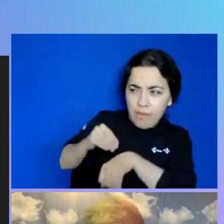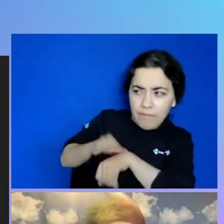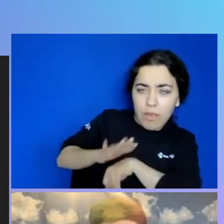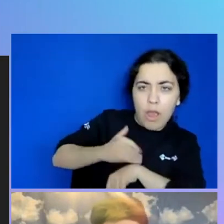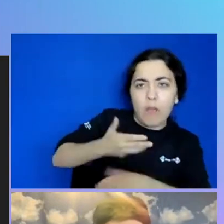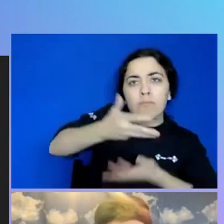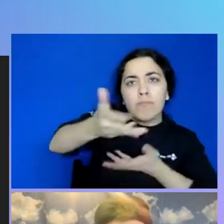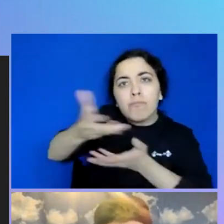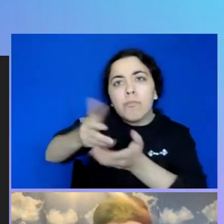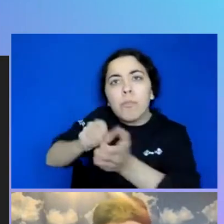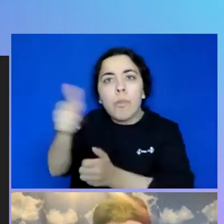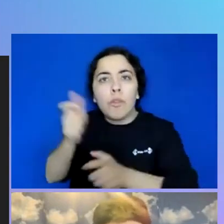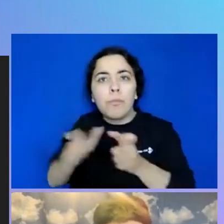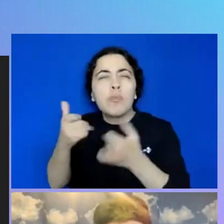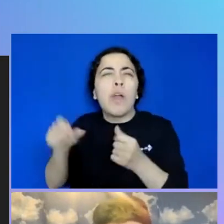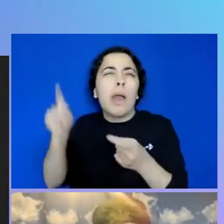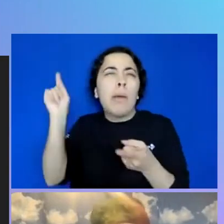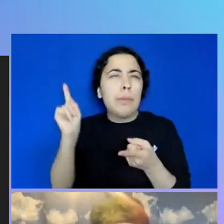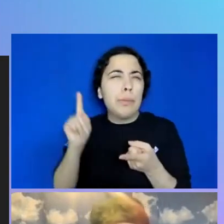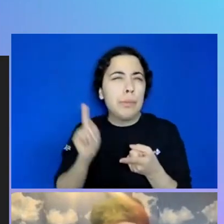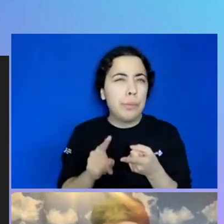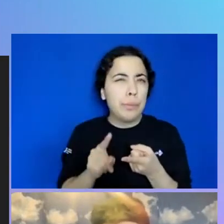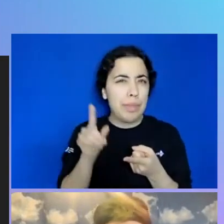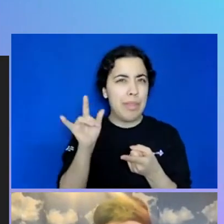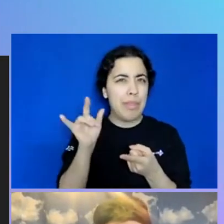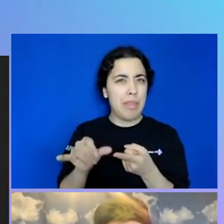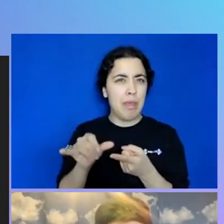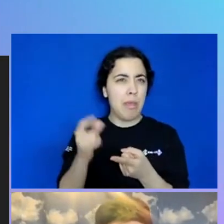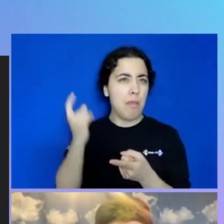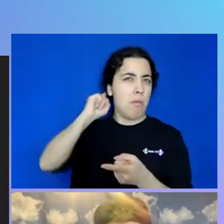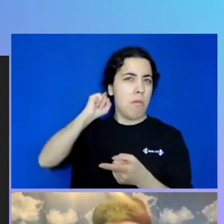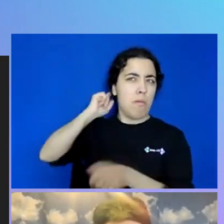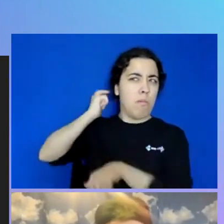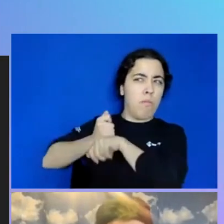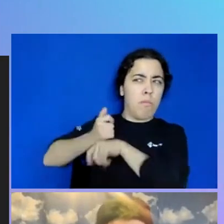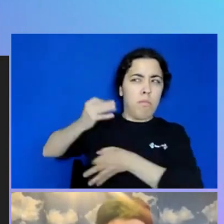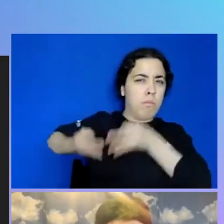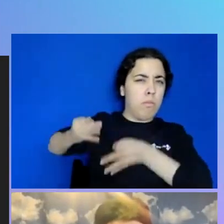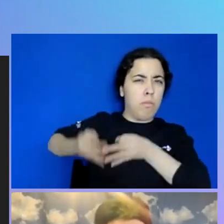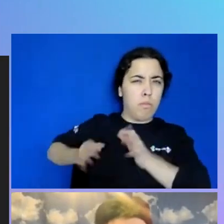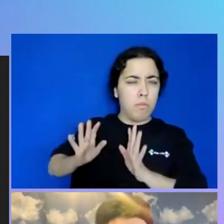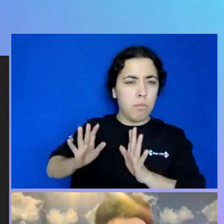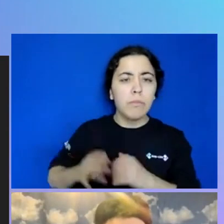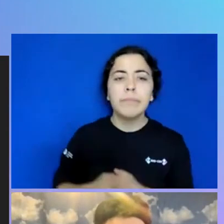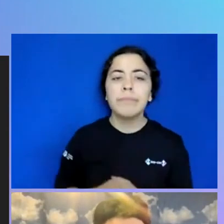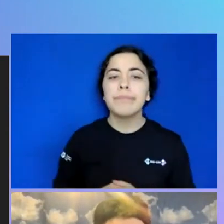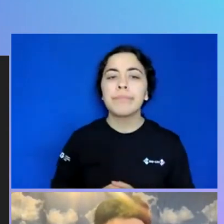mitigate that. Uh, so we're